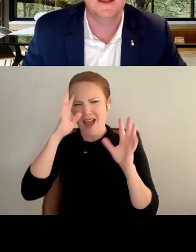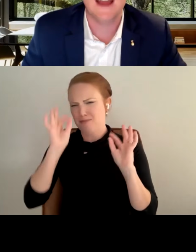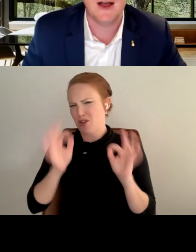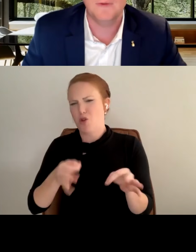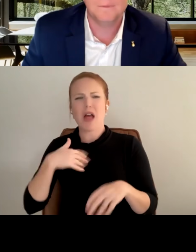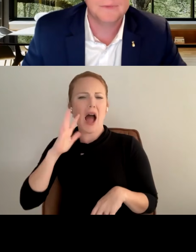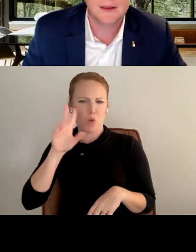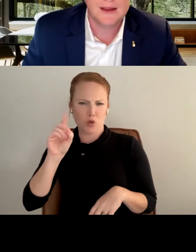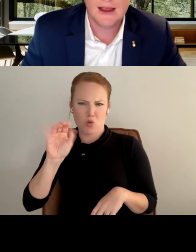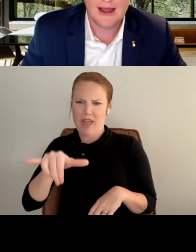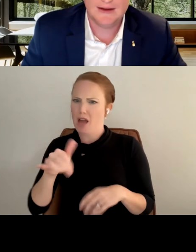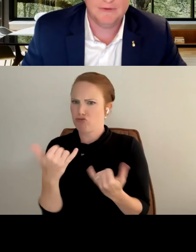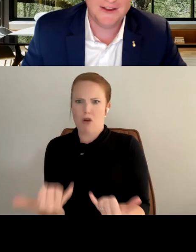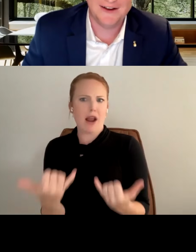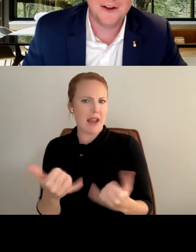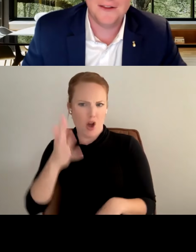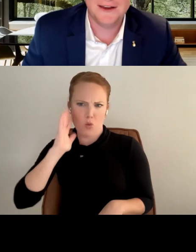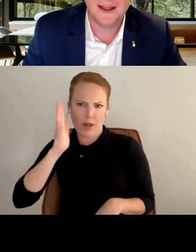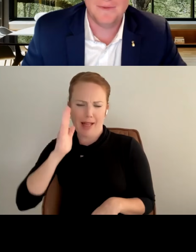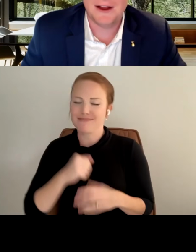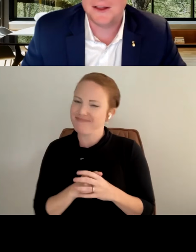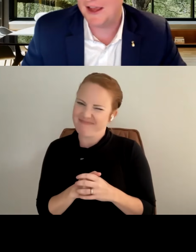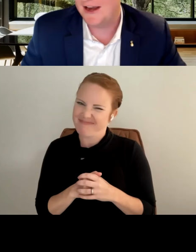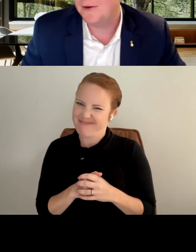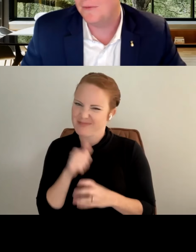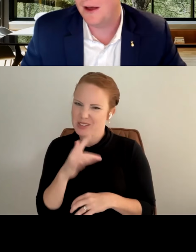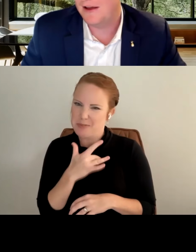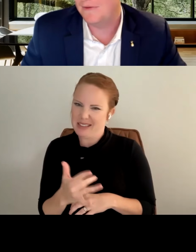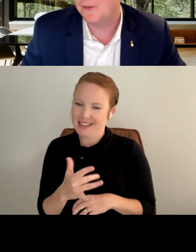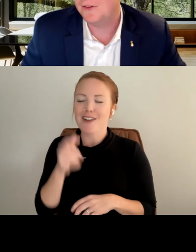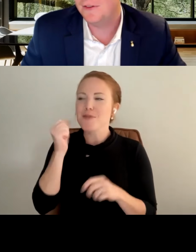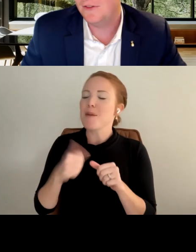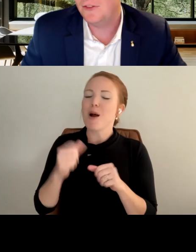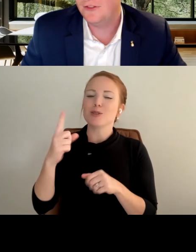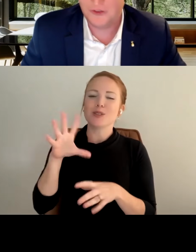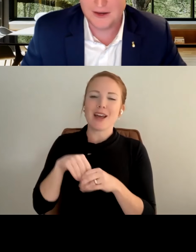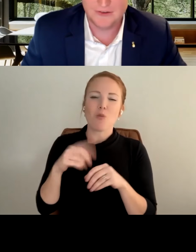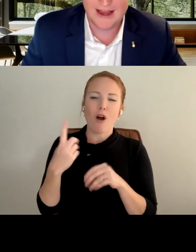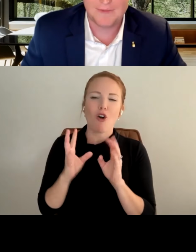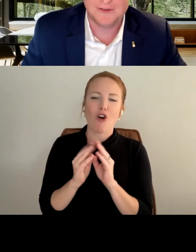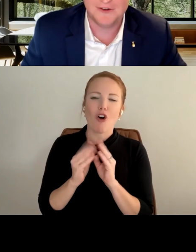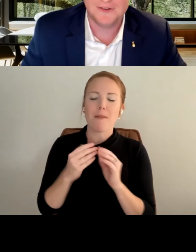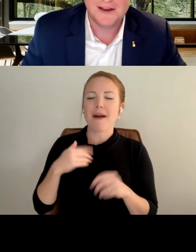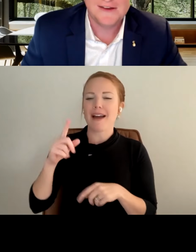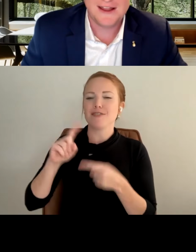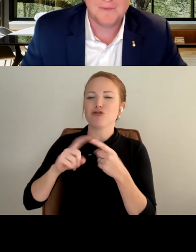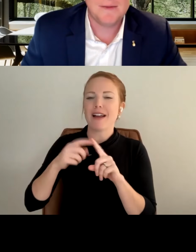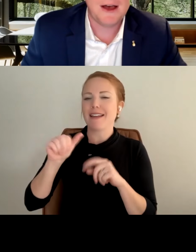right now.' I was on a call and my colleague Anna was sending me slack messages telling me